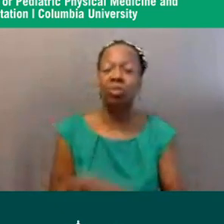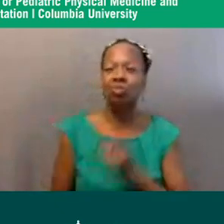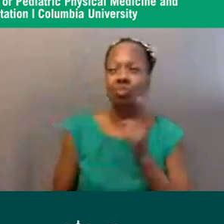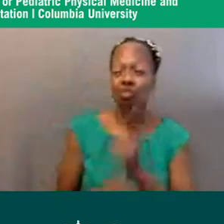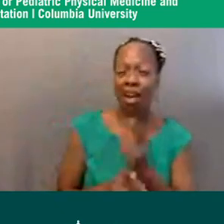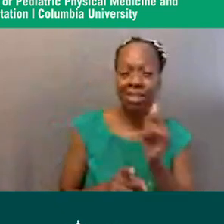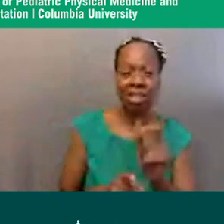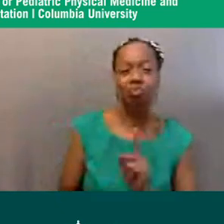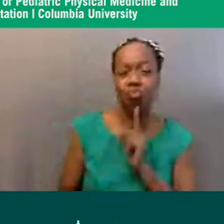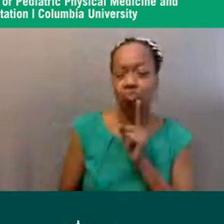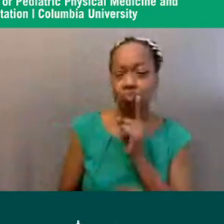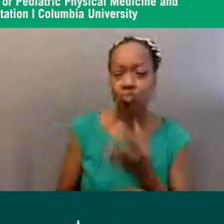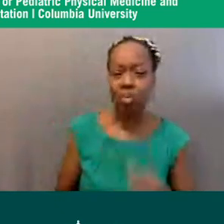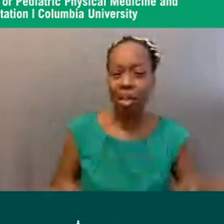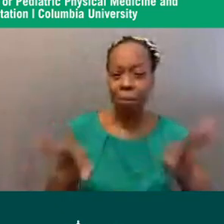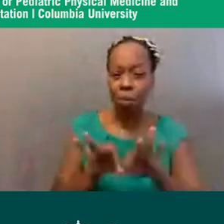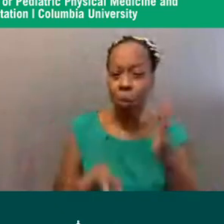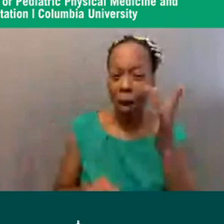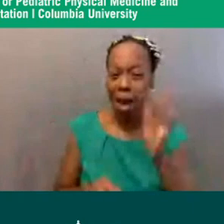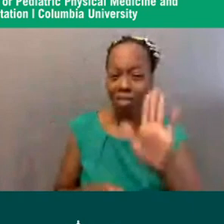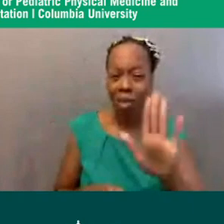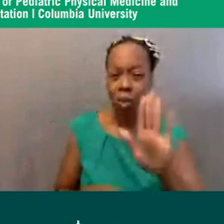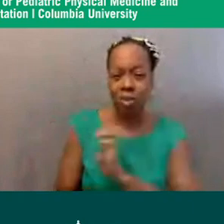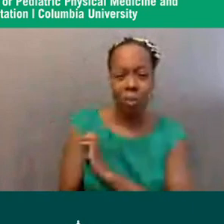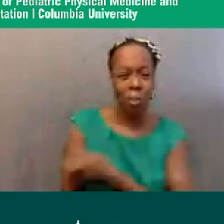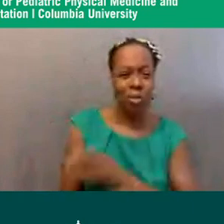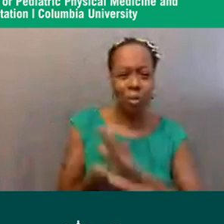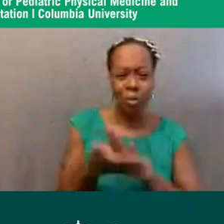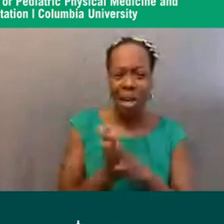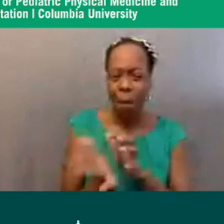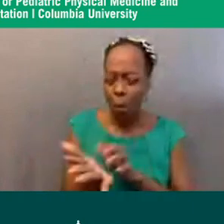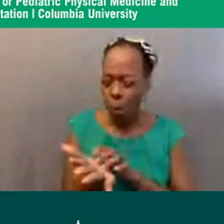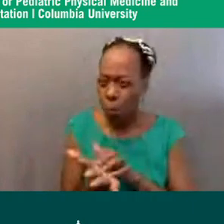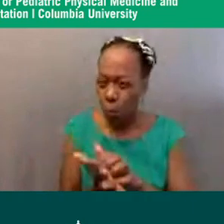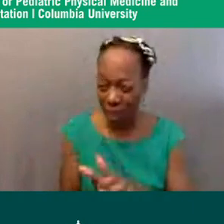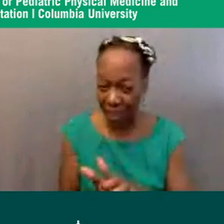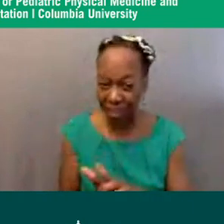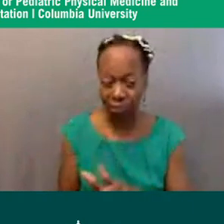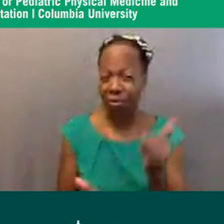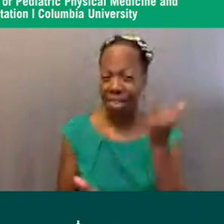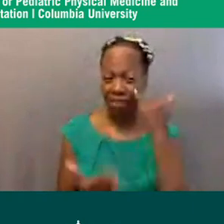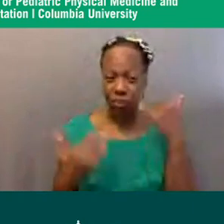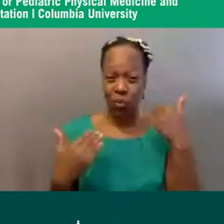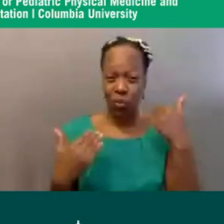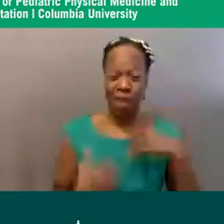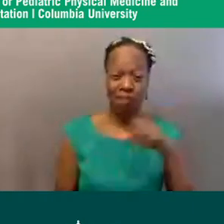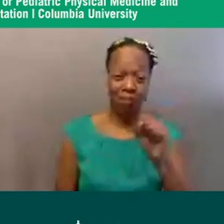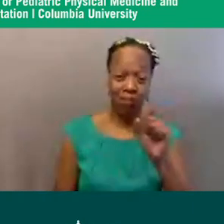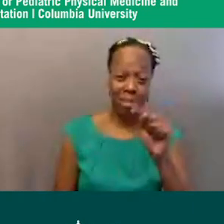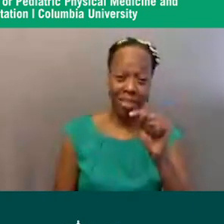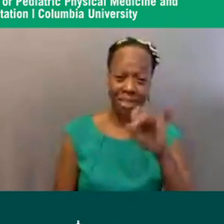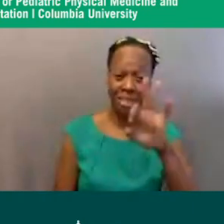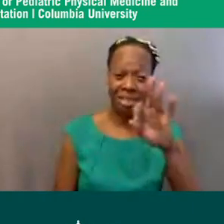or the spastic muscles are very weak. So if we'll have a stiffness and weakness,